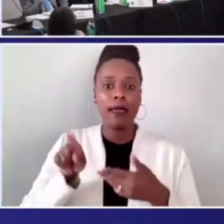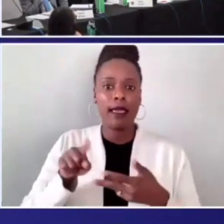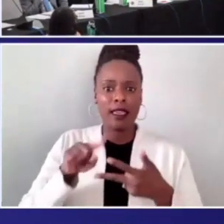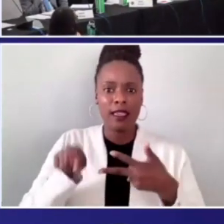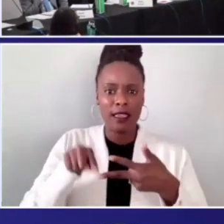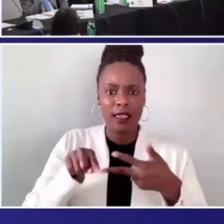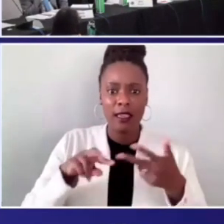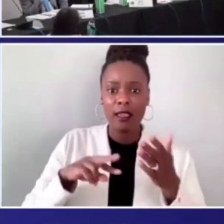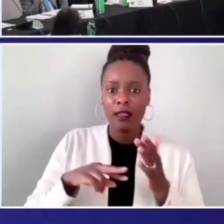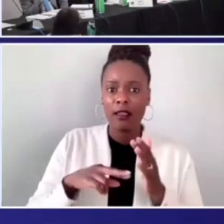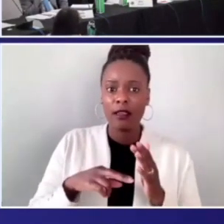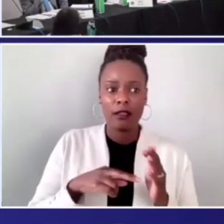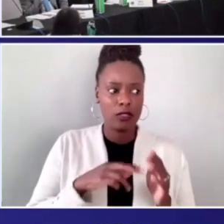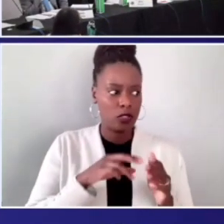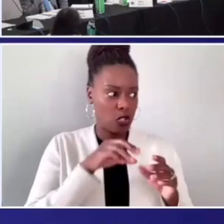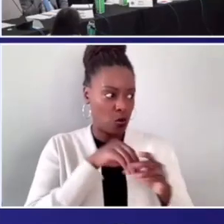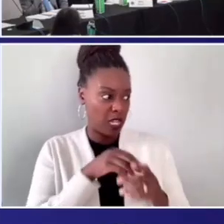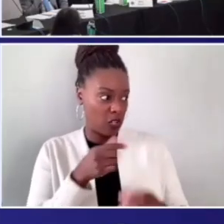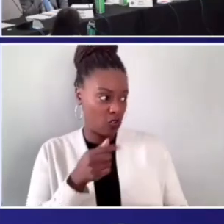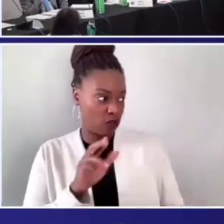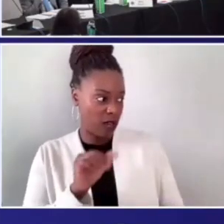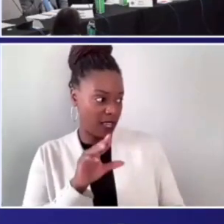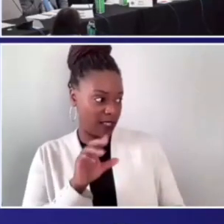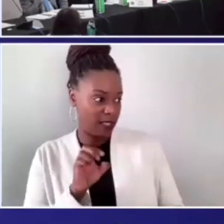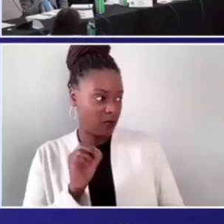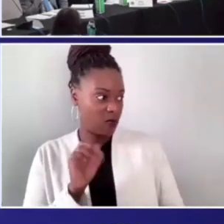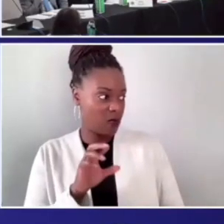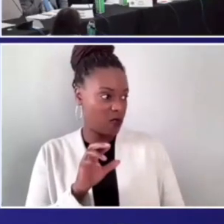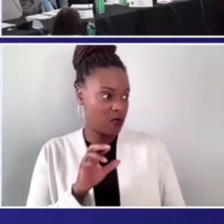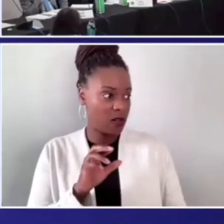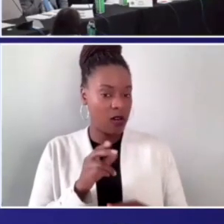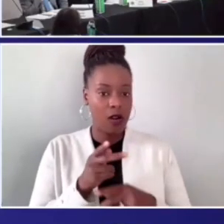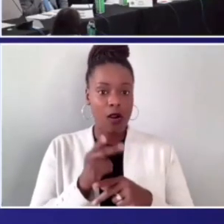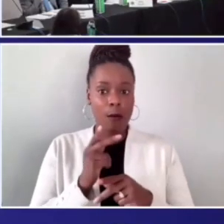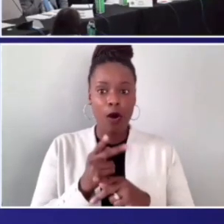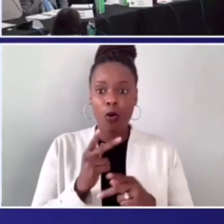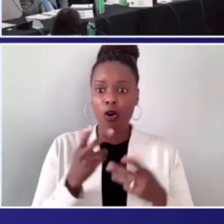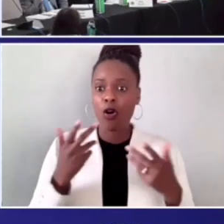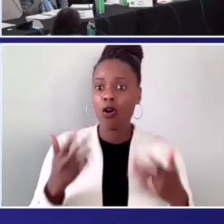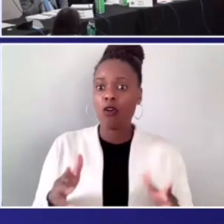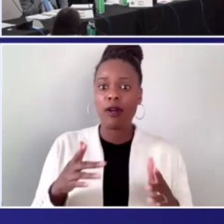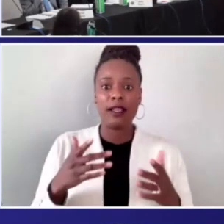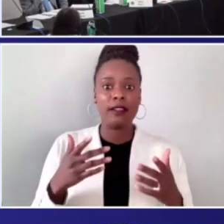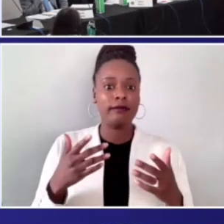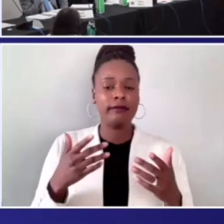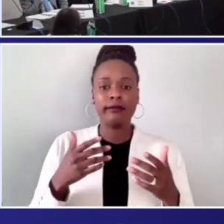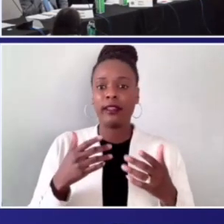So are you in grace? Or were you a, a borrower that had already exhausted their grace and went into